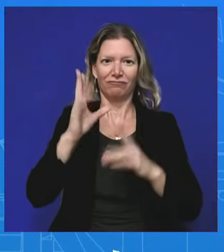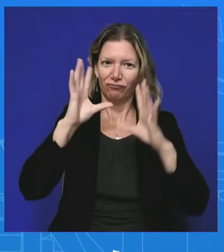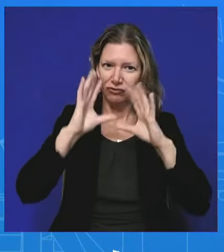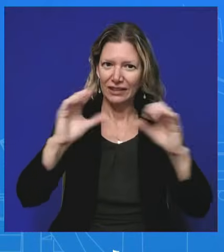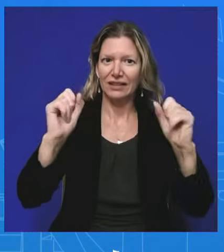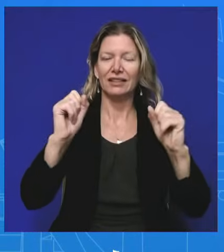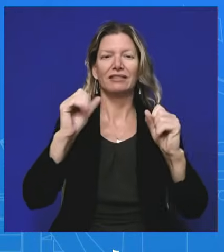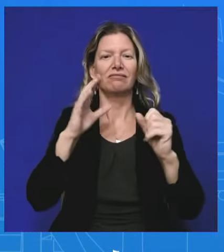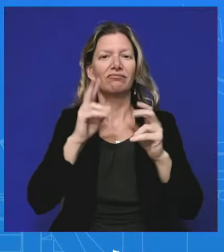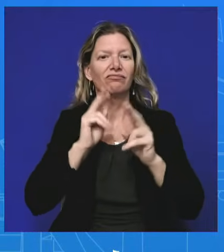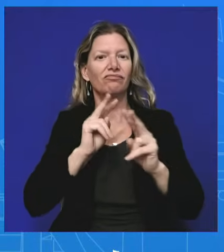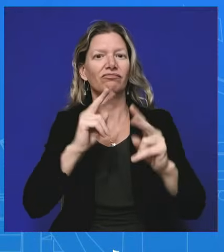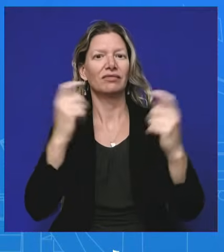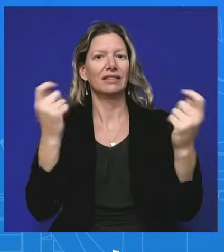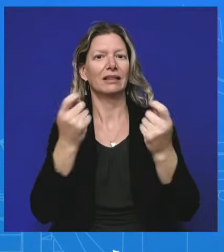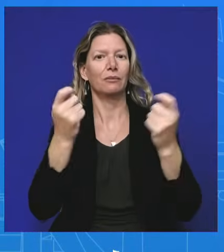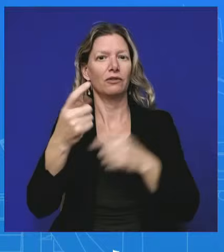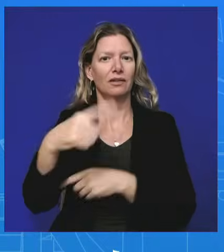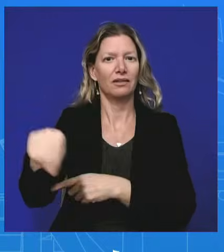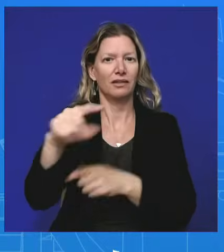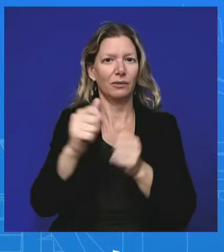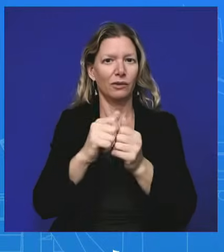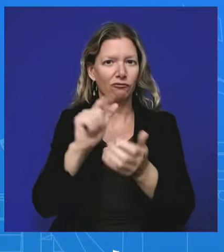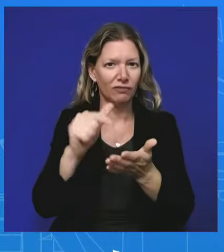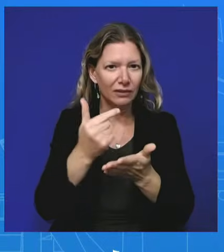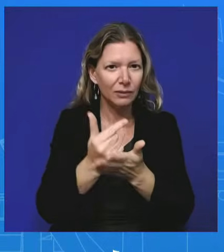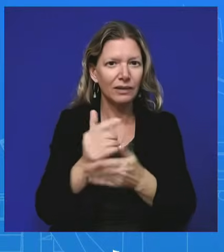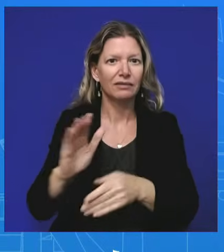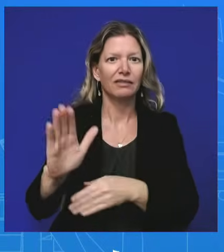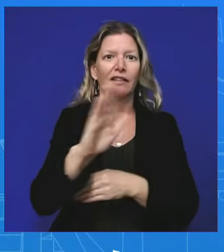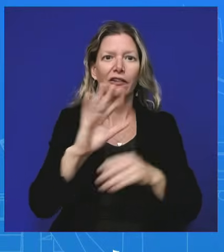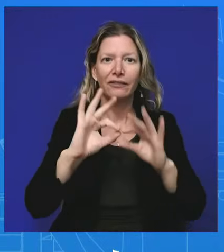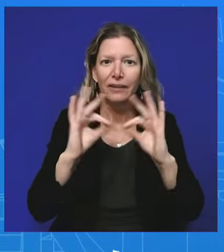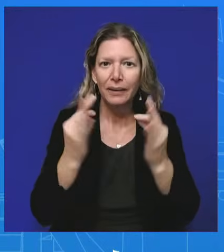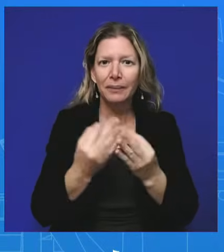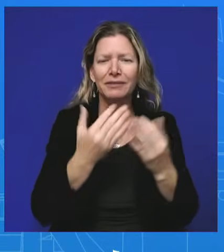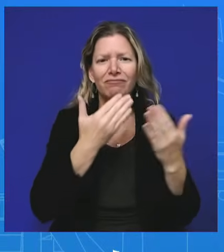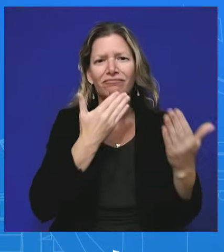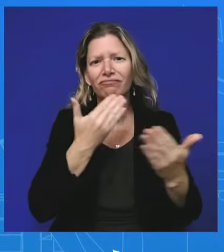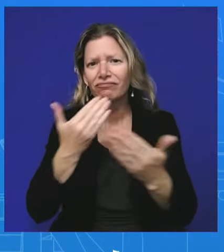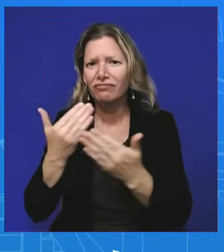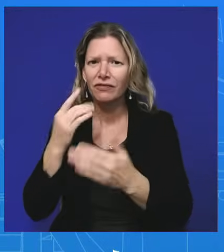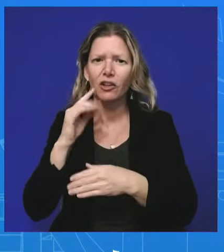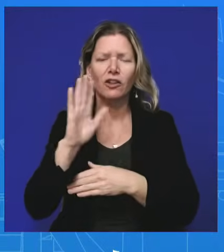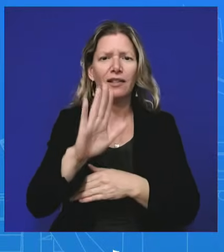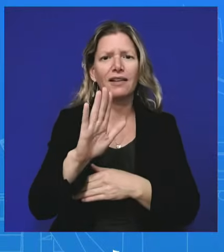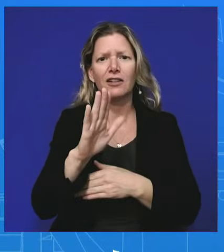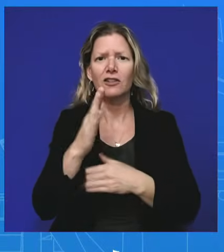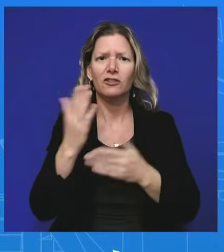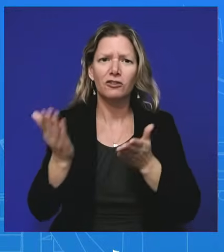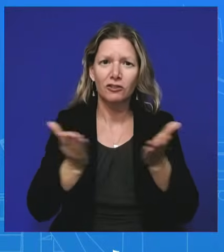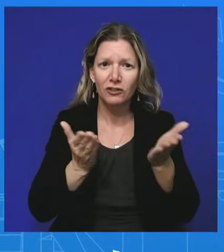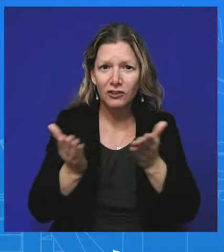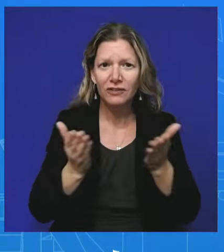and defense of our nation. Today, we are also praying for four people who tragically lost their lives in Houston